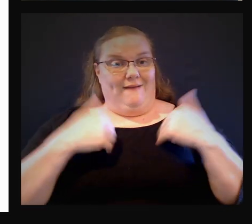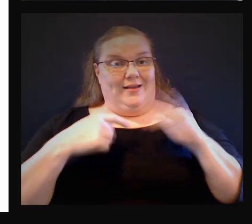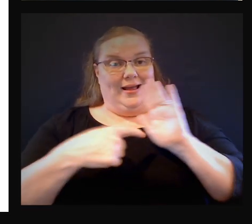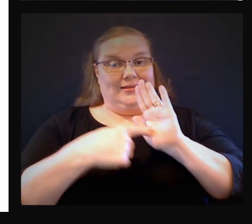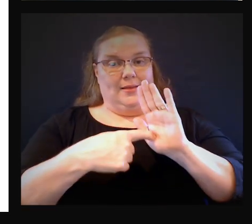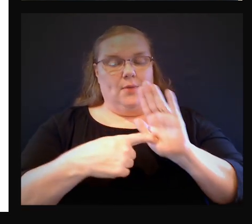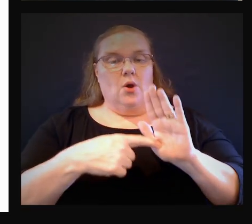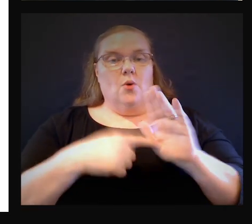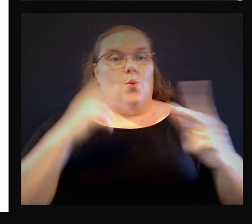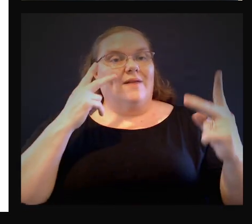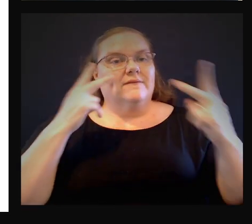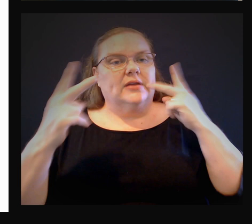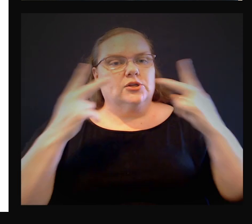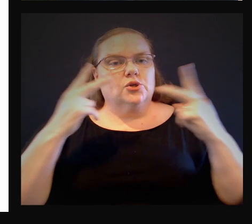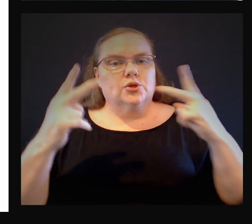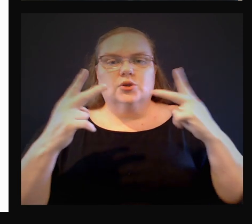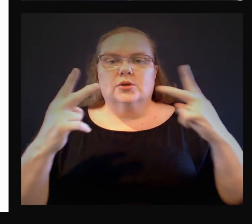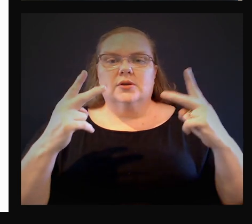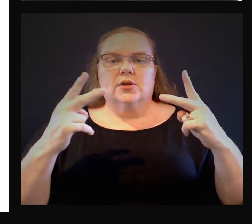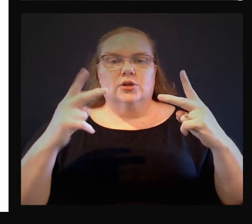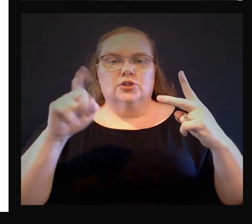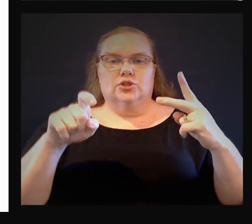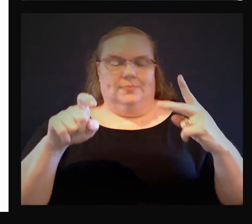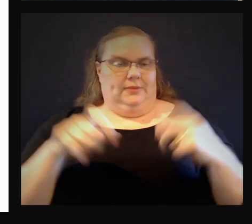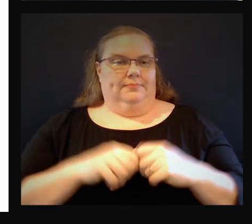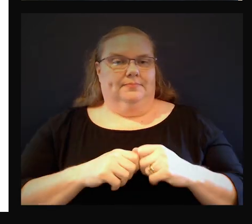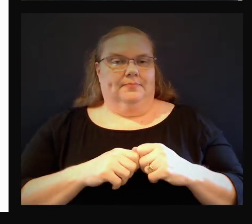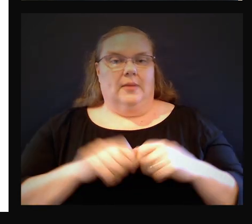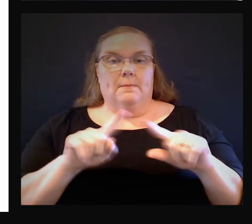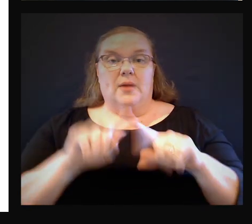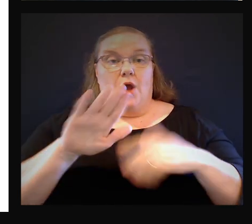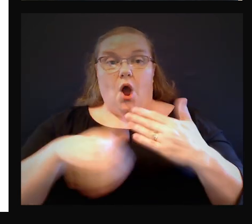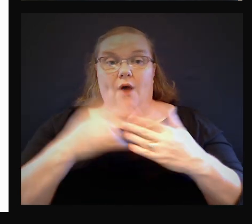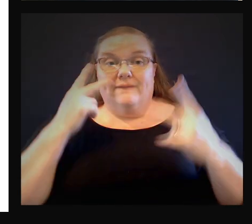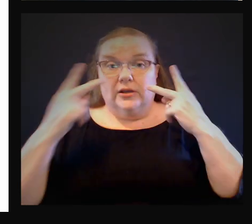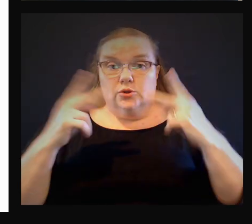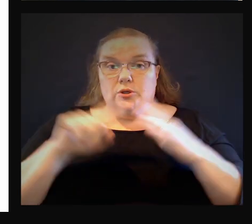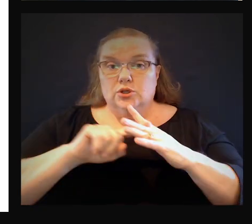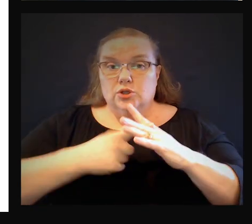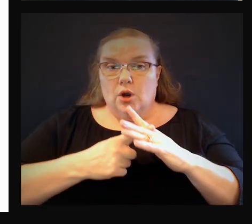of what a visualization of std::vector might look like. All visualizations start with a Type element,